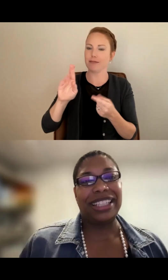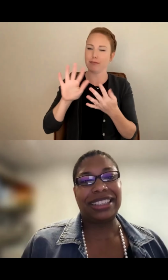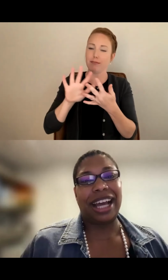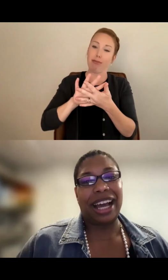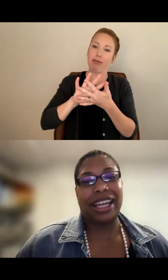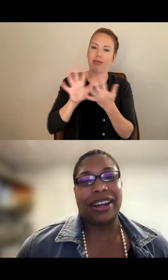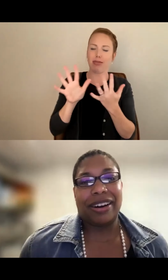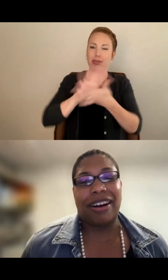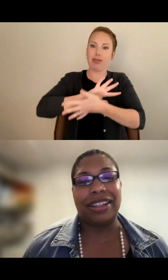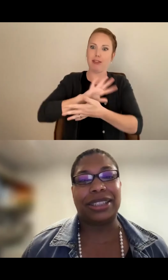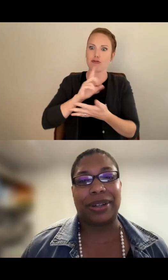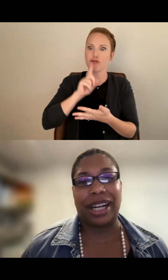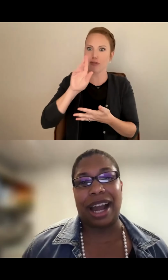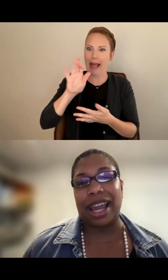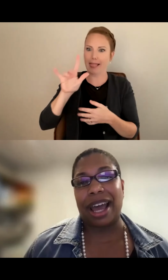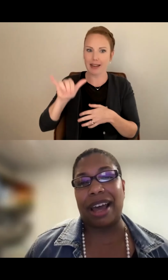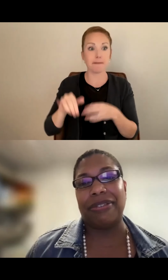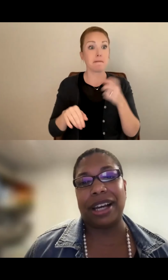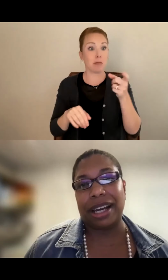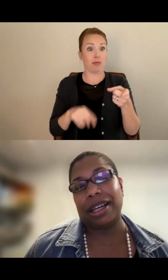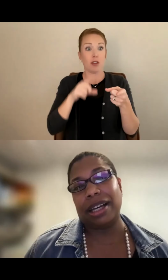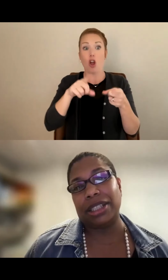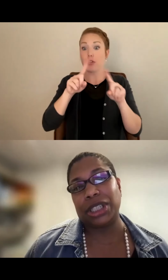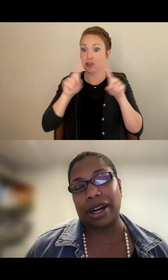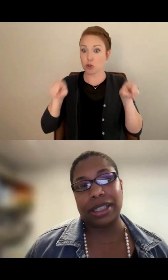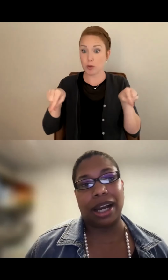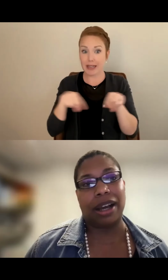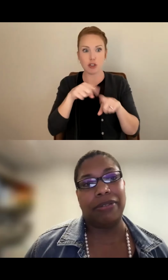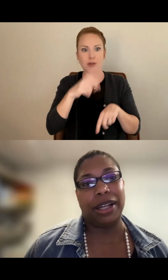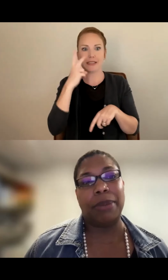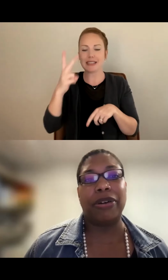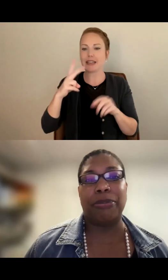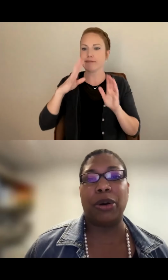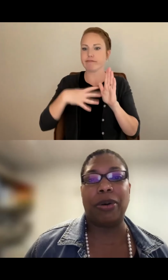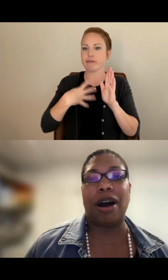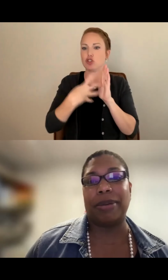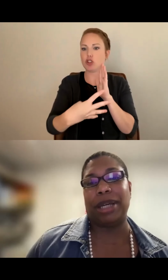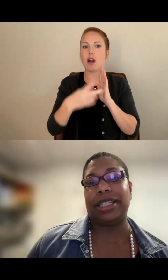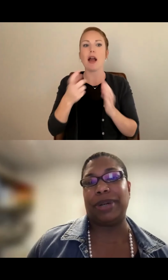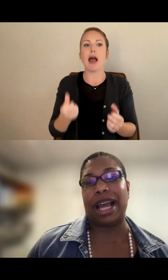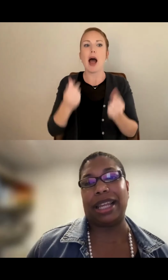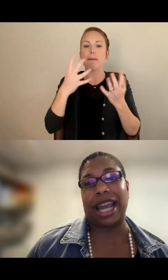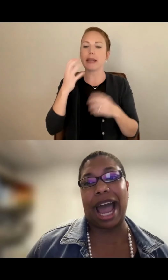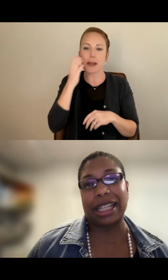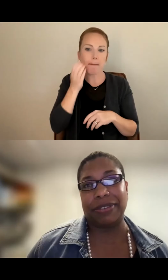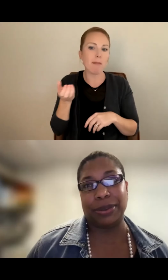This here on the screen, I have a chart of the number of mobile augmented reality active